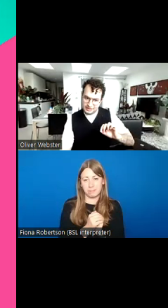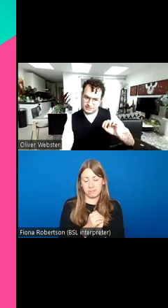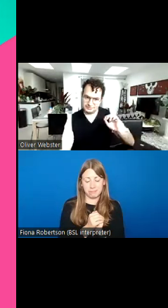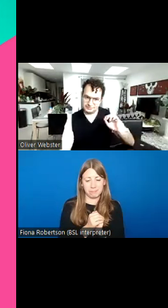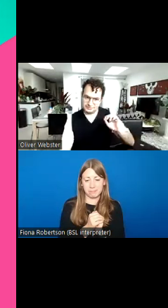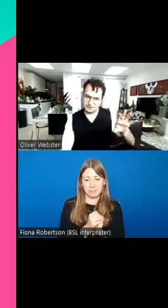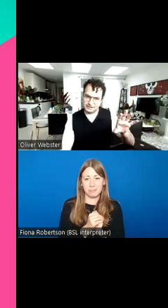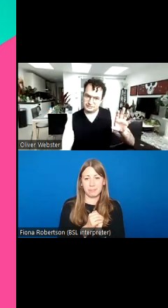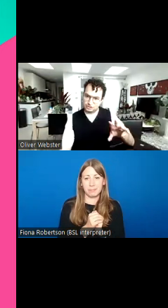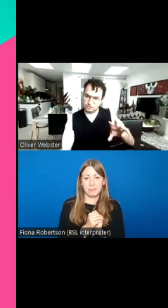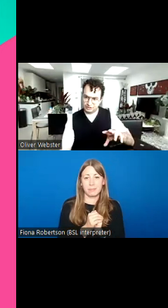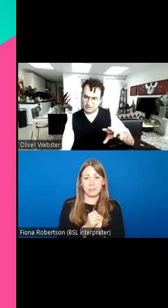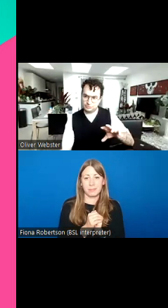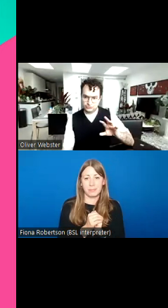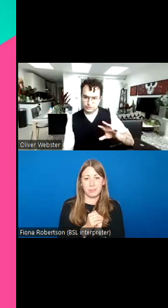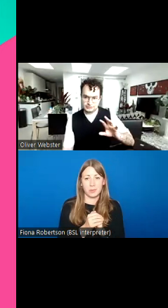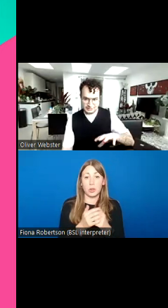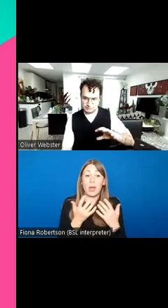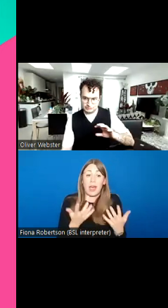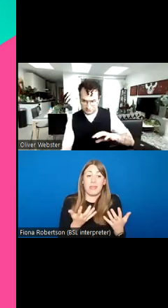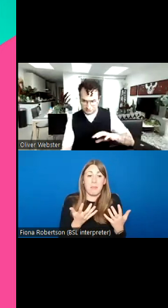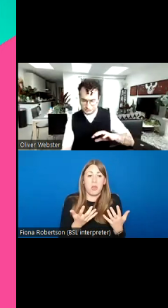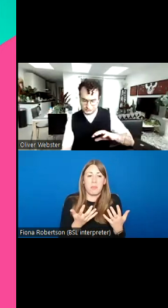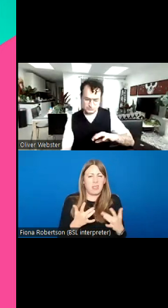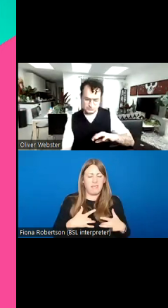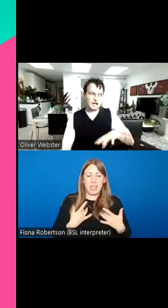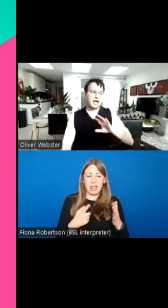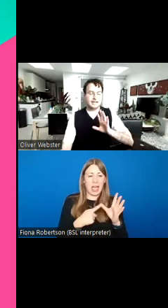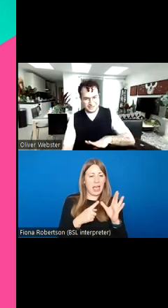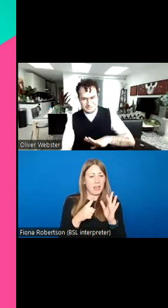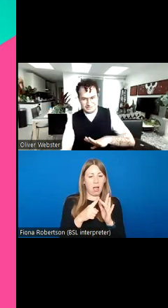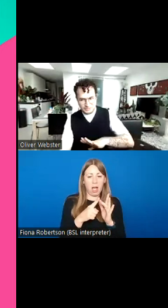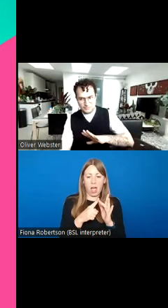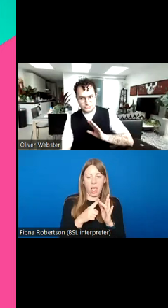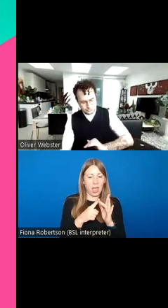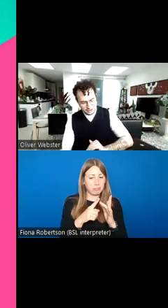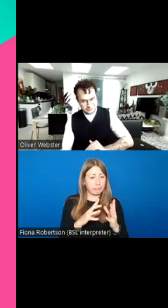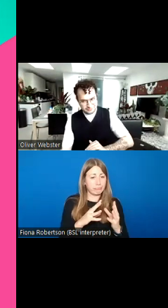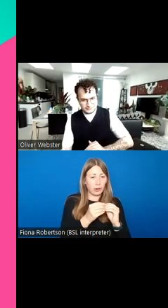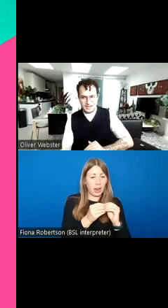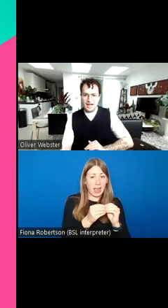Currently, I would say that AI is not reliable for accessible subtitles. Yet, a lot of people do turn to them.